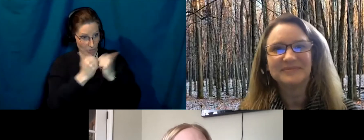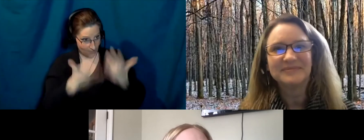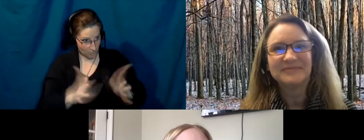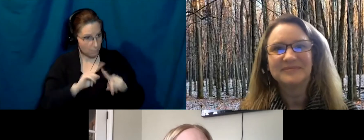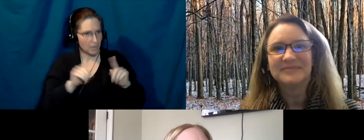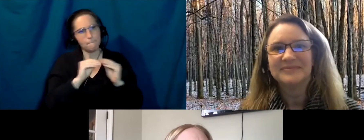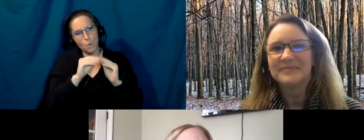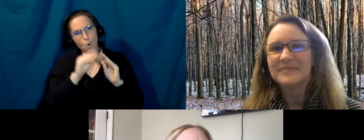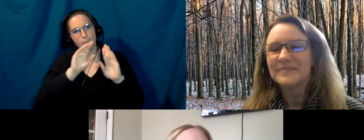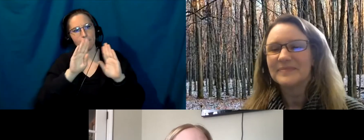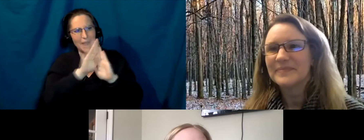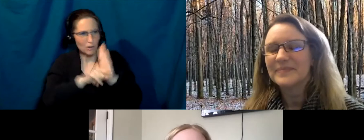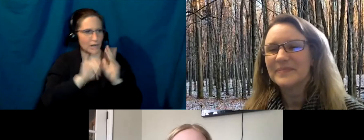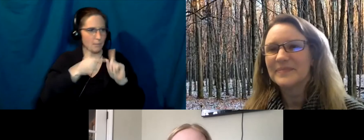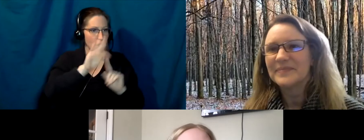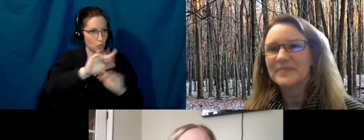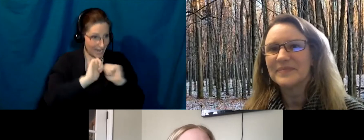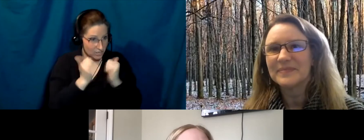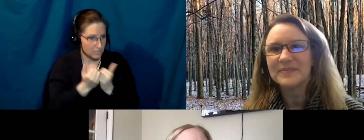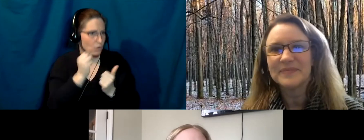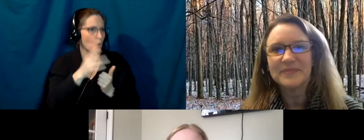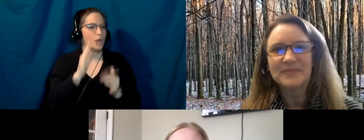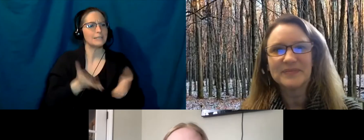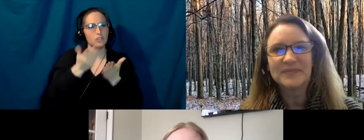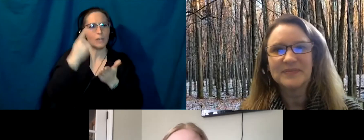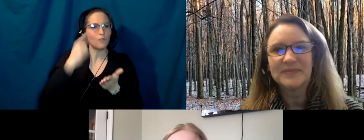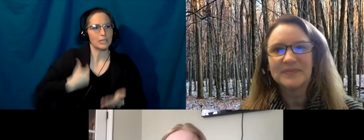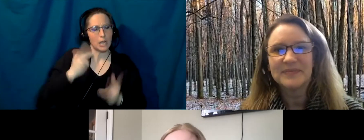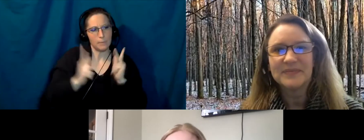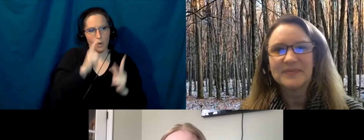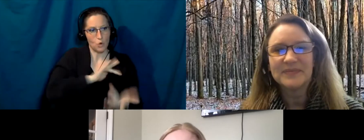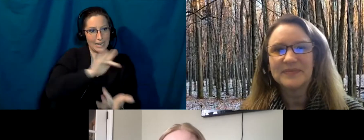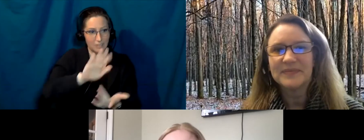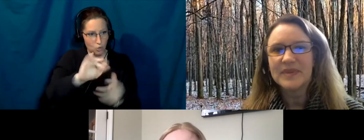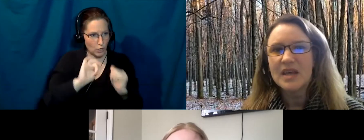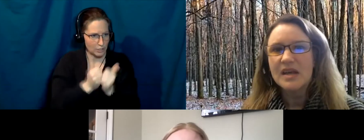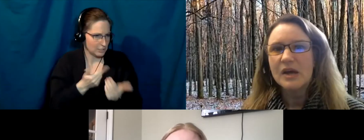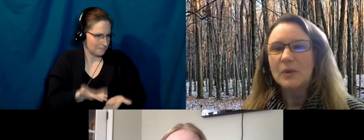about the agency or what would you suggest to young people who would like to contact your agency?